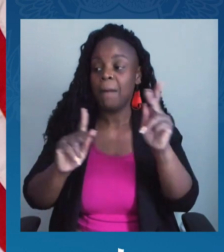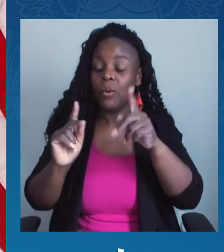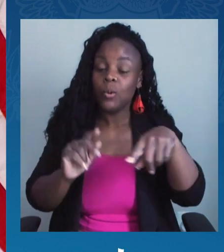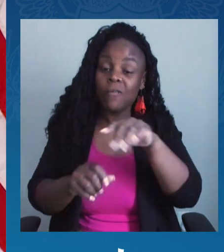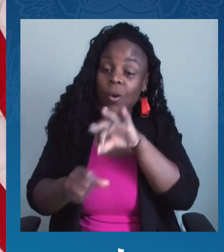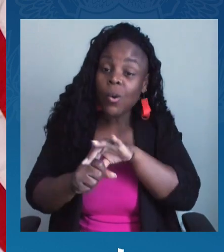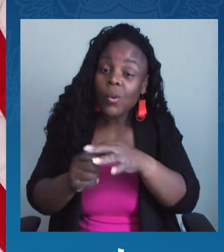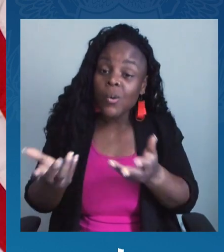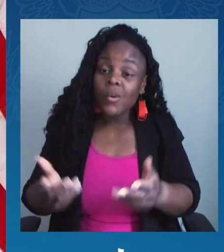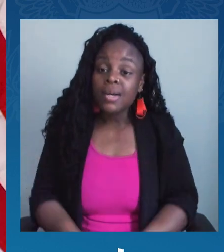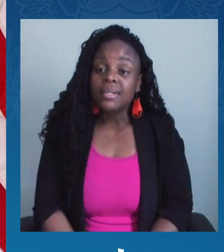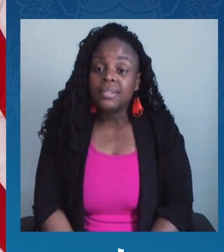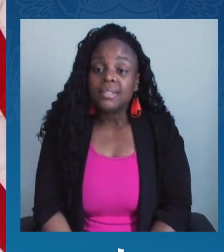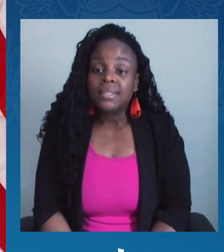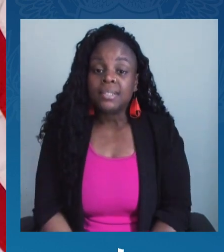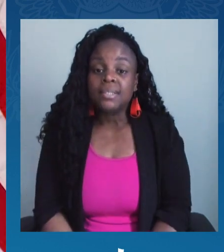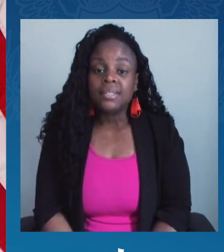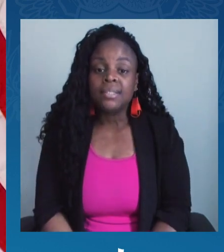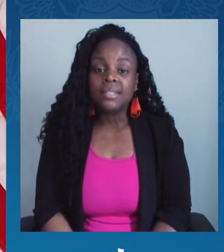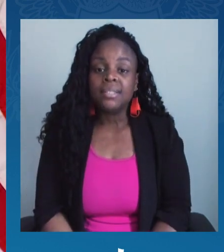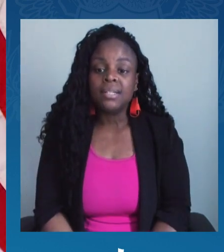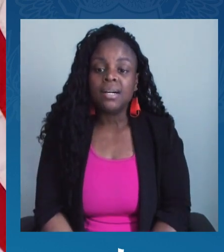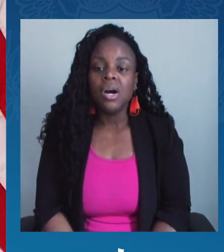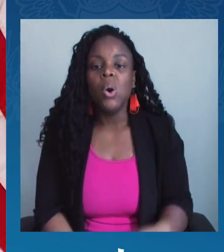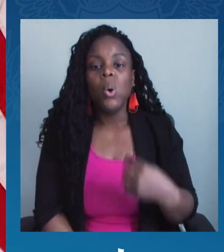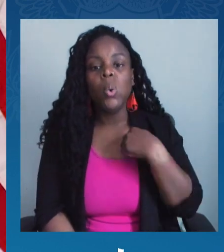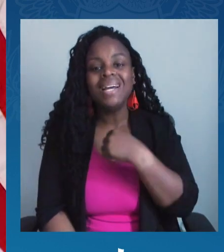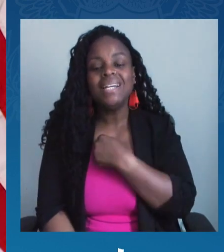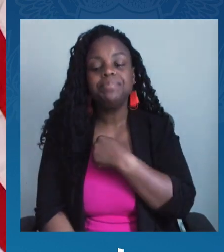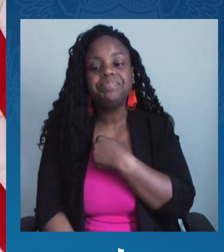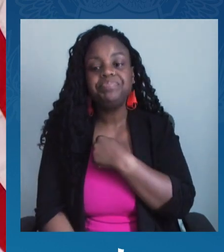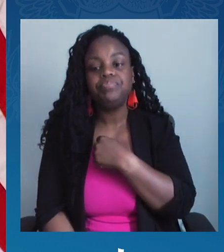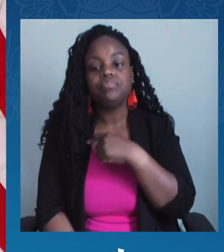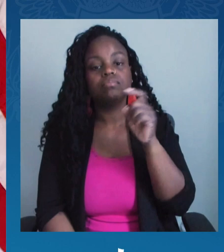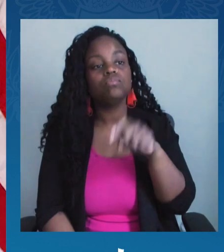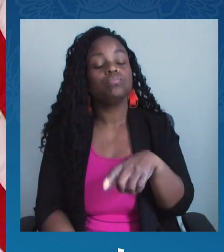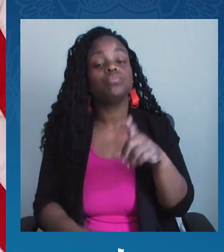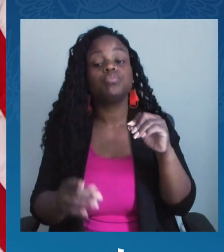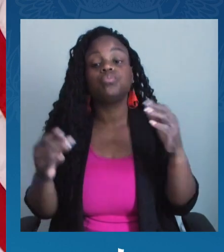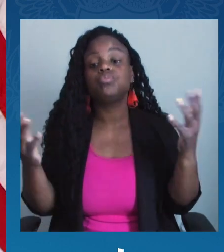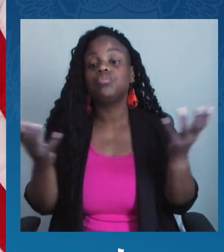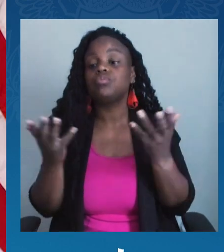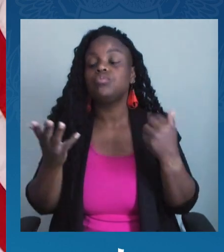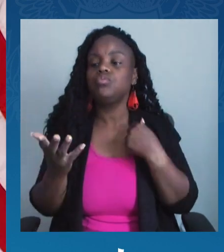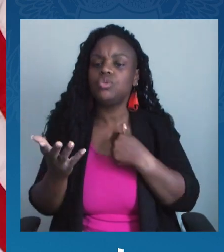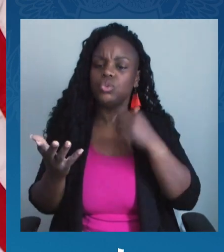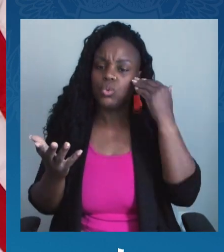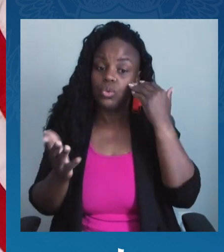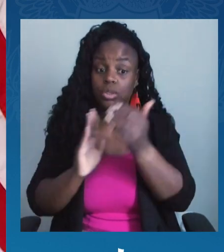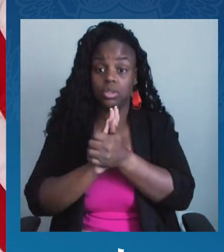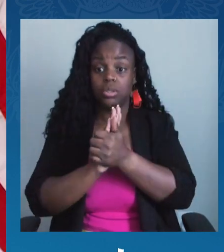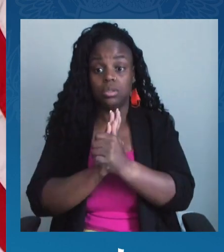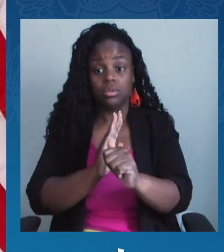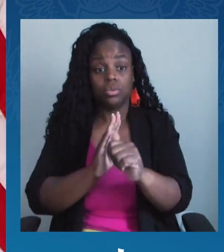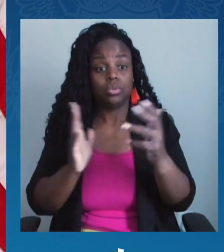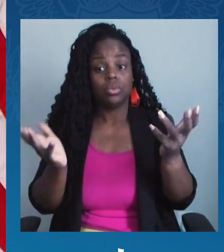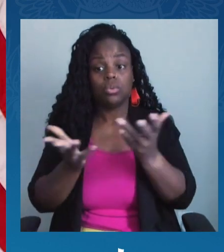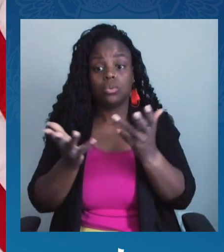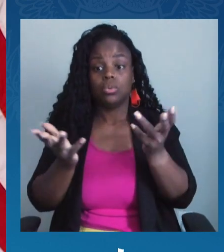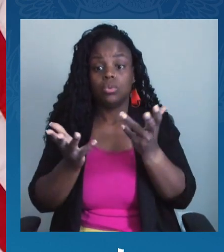And we then have to do what we know how to do well and do best, which is in the face of intentional obstacles.